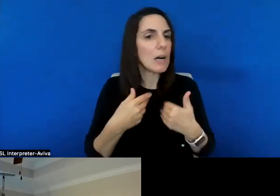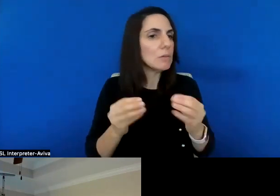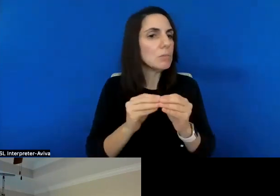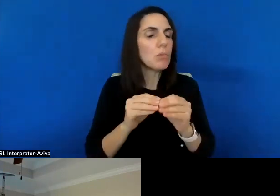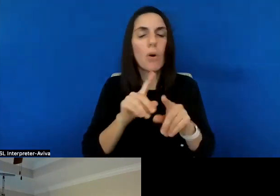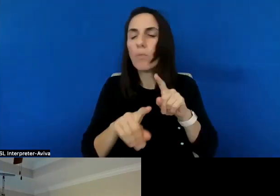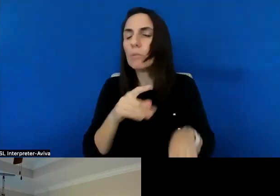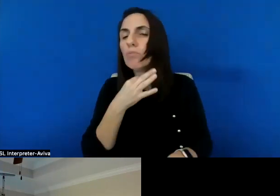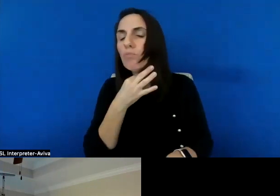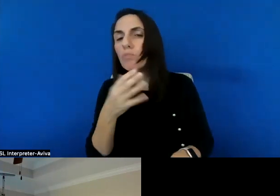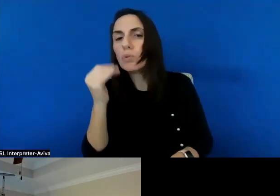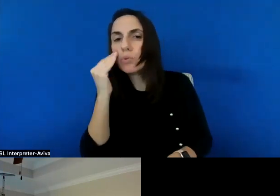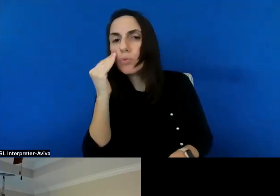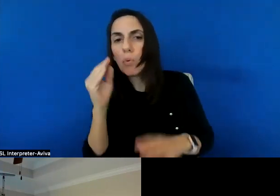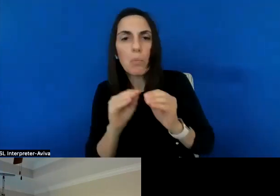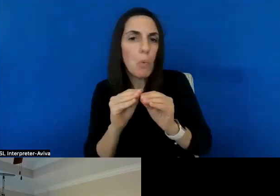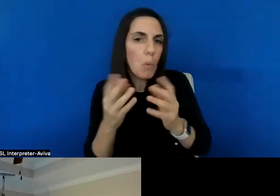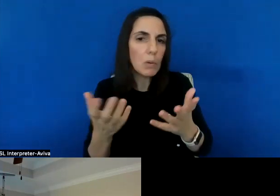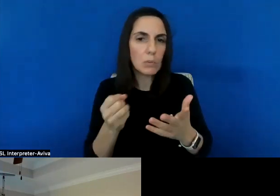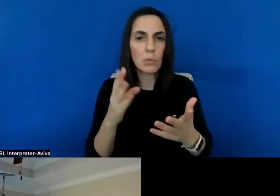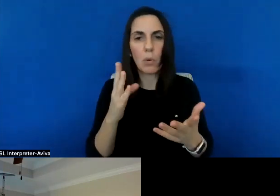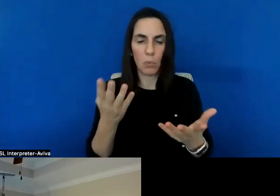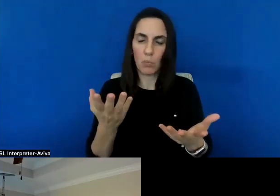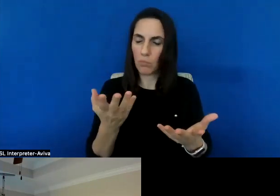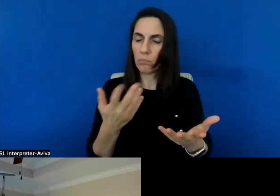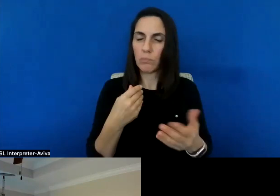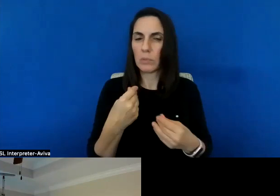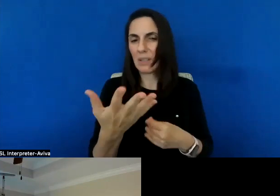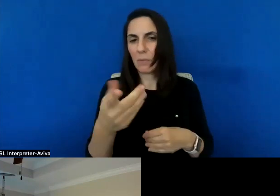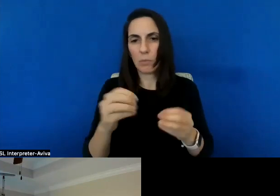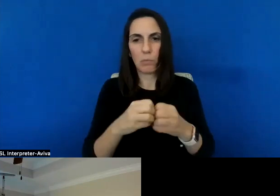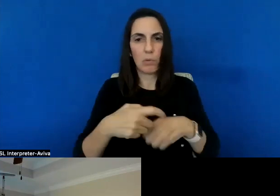familiar. 11:06:35 So I'll give everybody few more seconds.